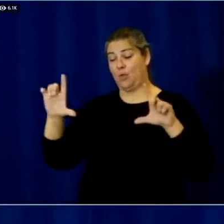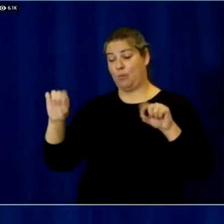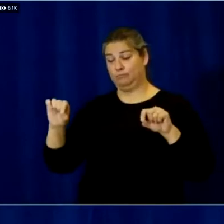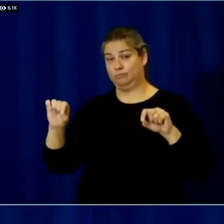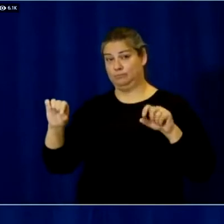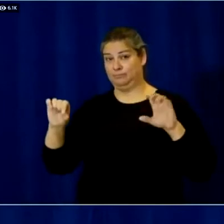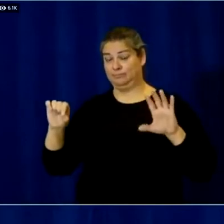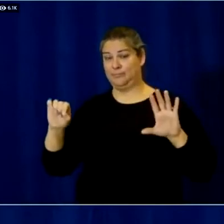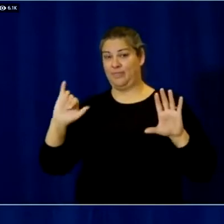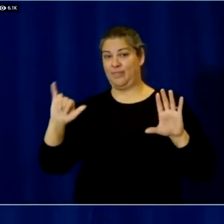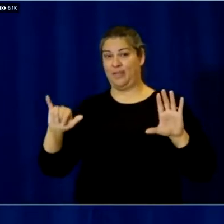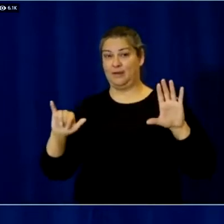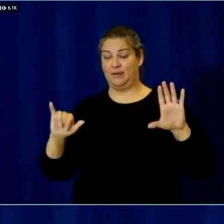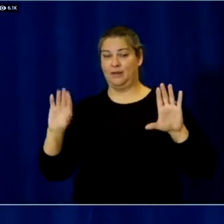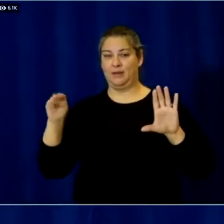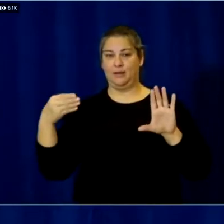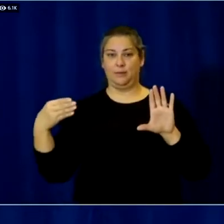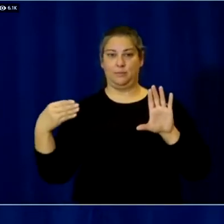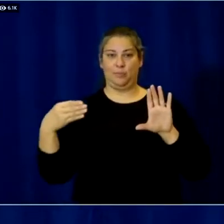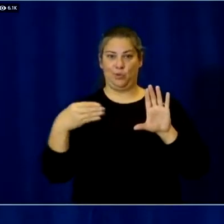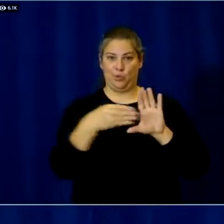another place to lick or use your sponge. Steel that up tight.